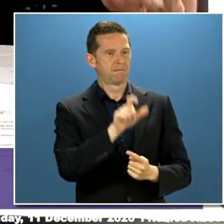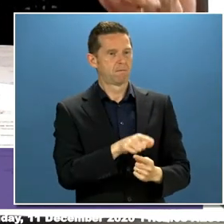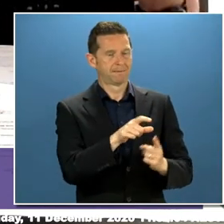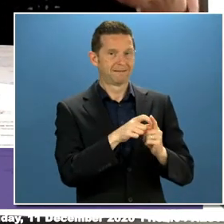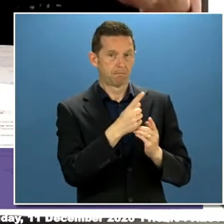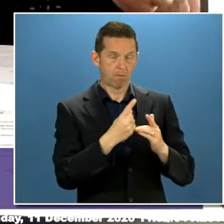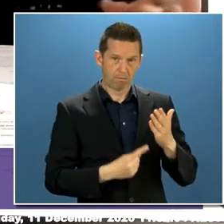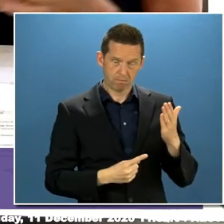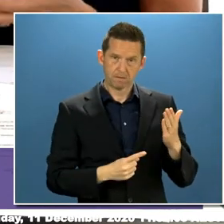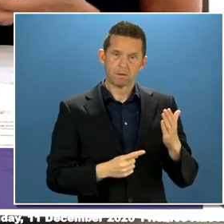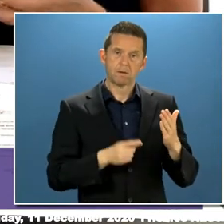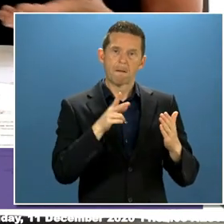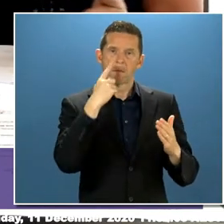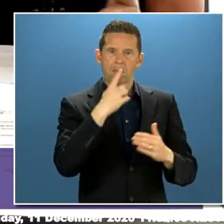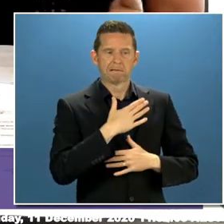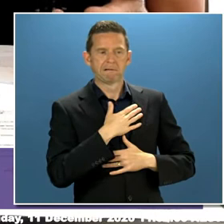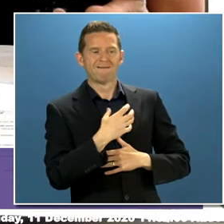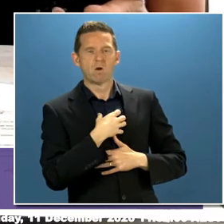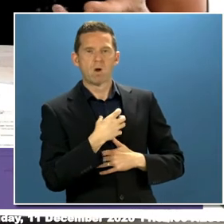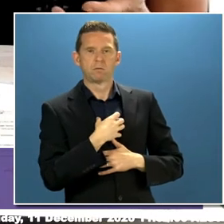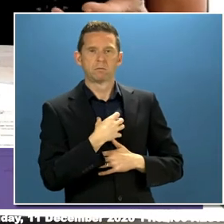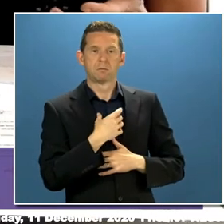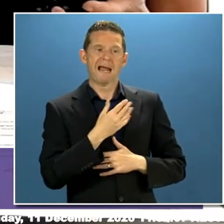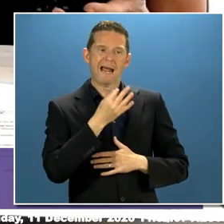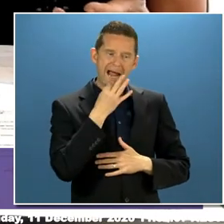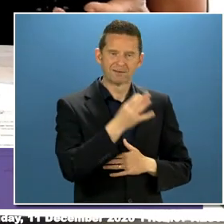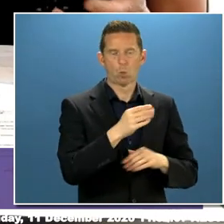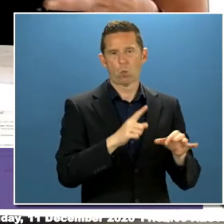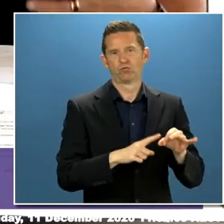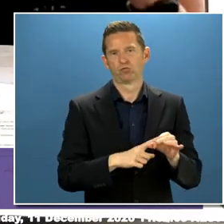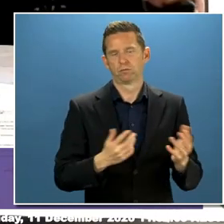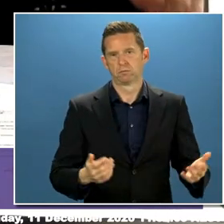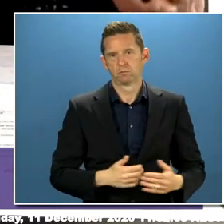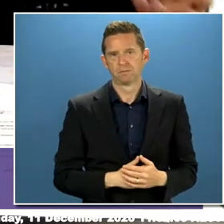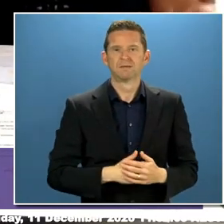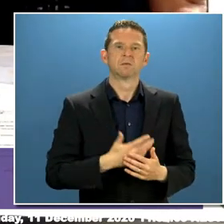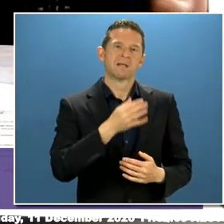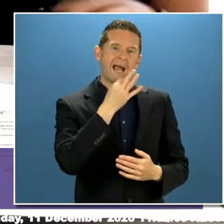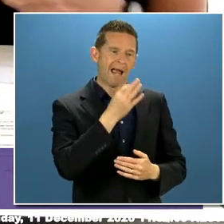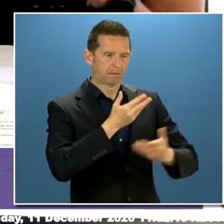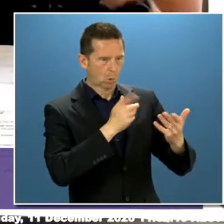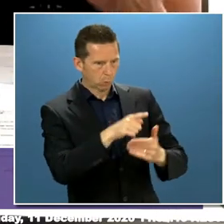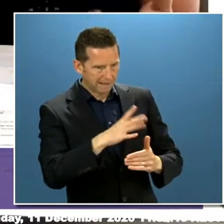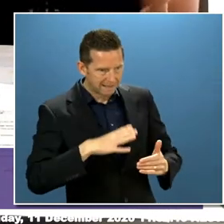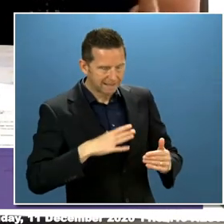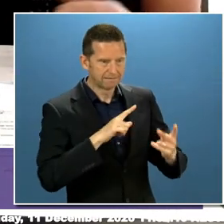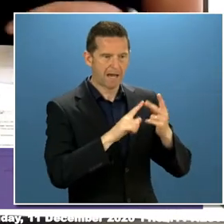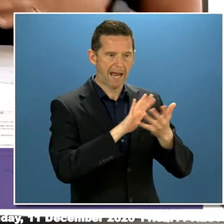are often really too scared, as Zack said, to ask questions and to say "What is it you need, how would you like me to speak to you?